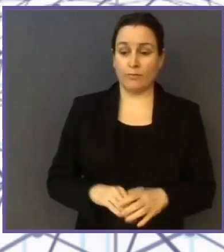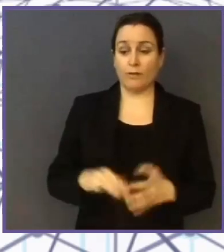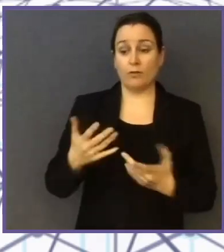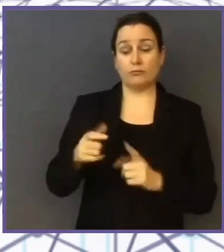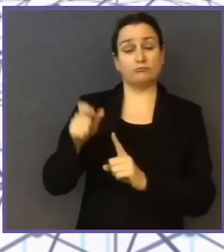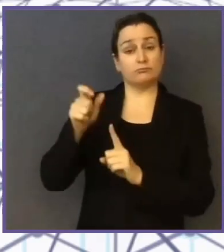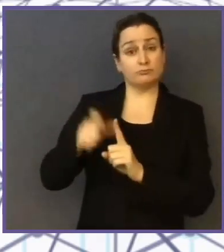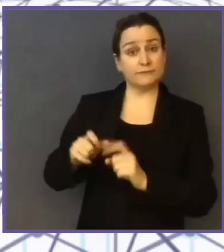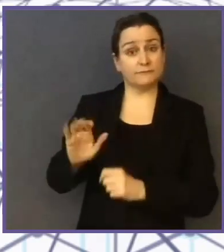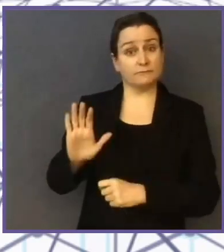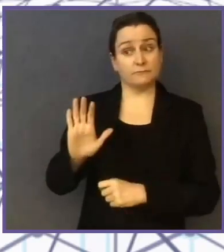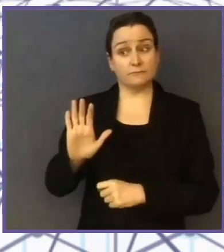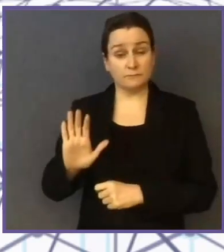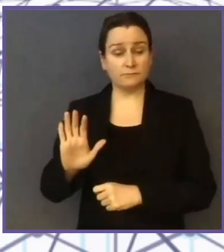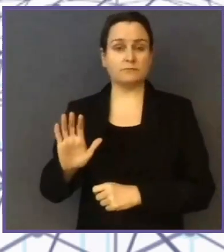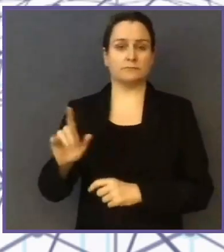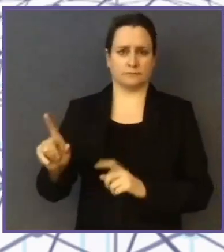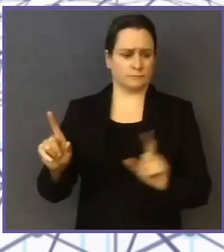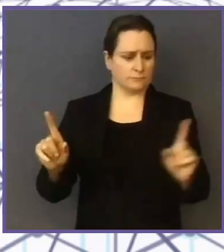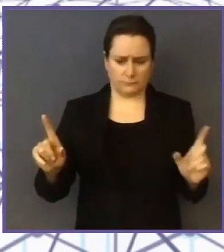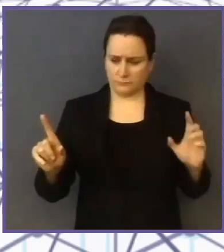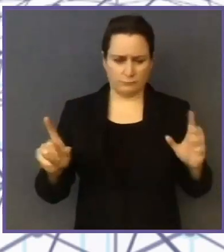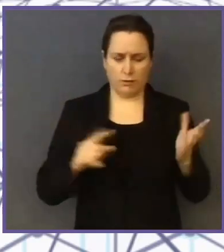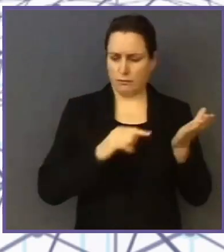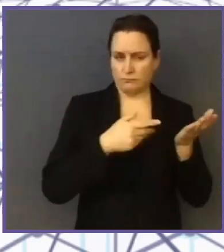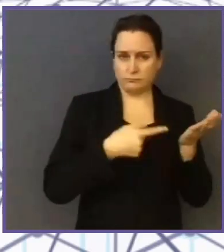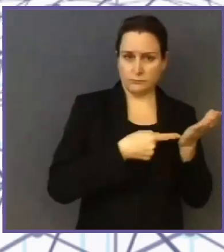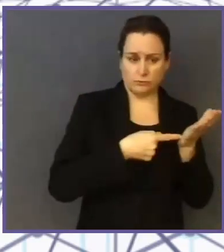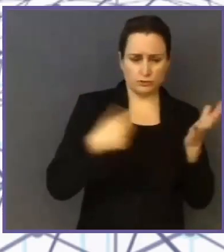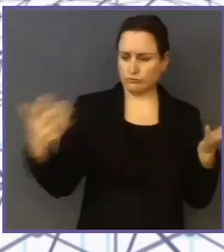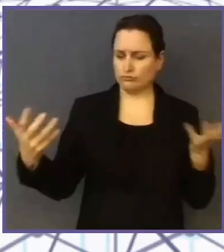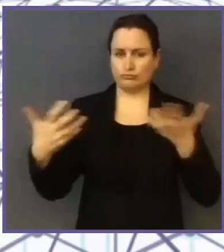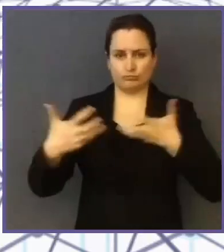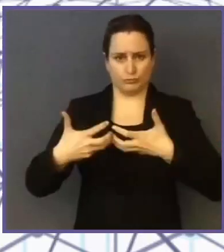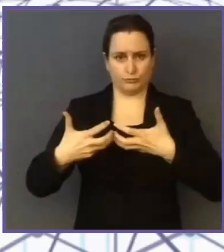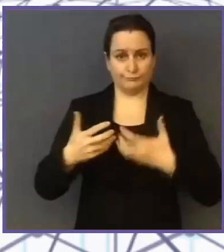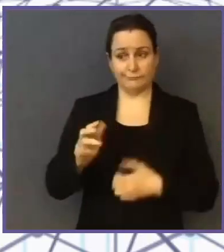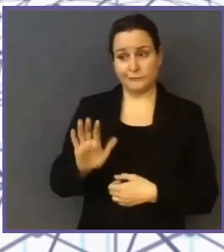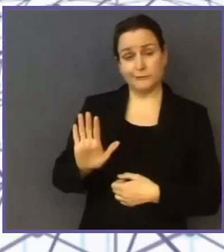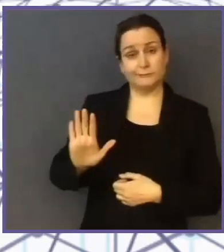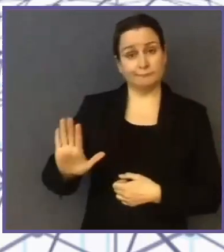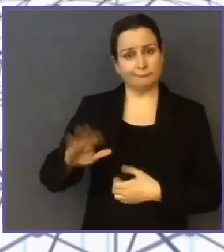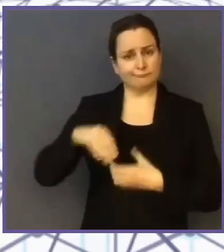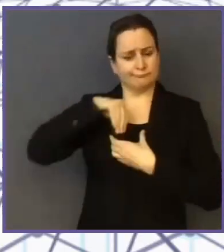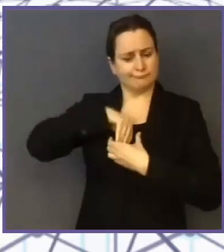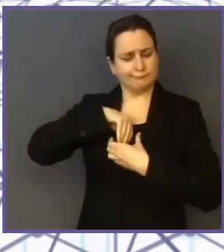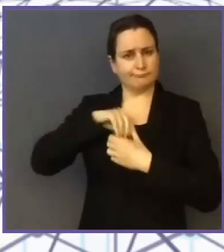product development, taking into account a person's intrinsic and extrinsic factors for